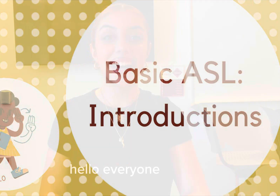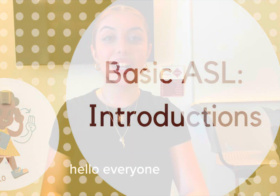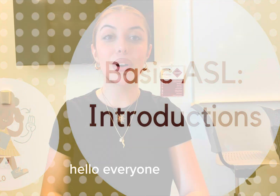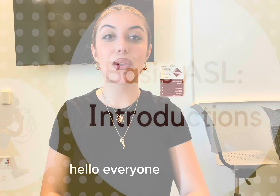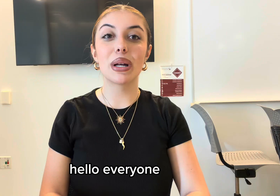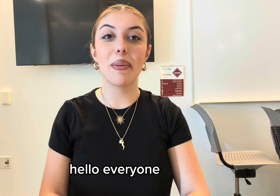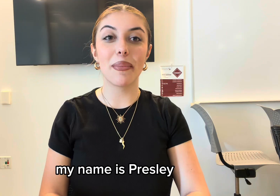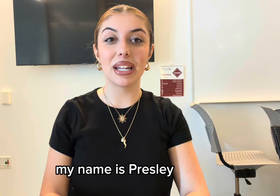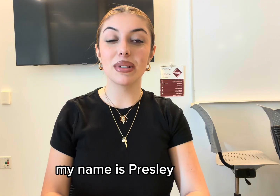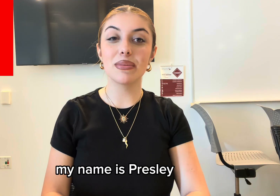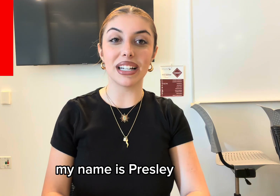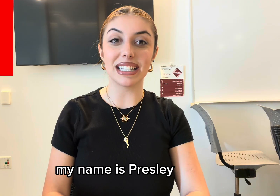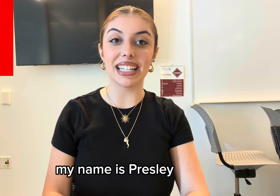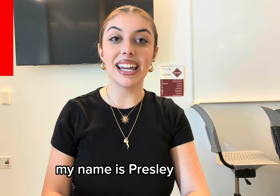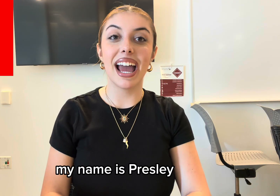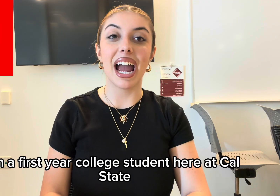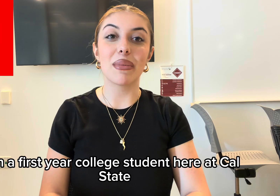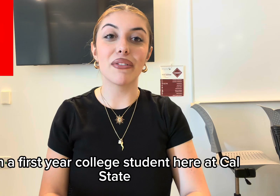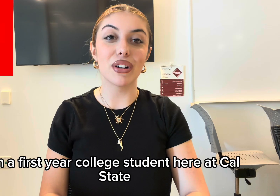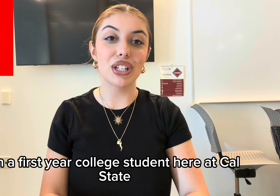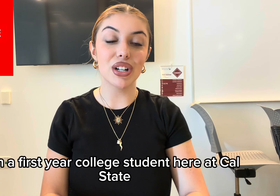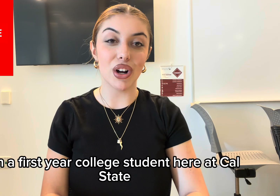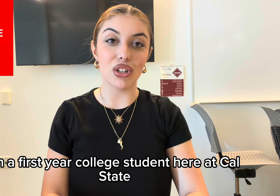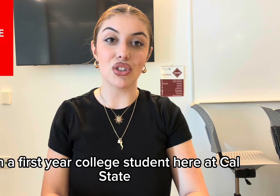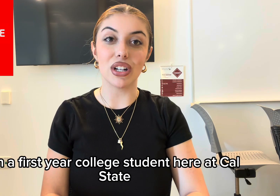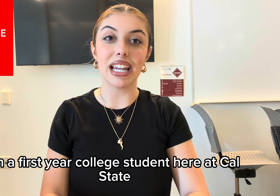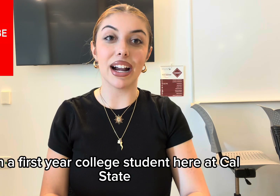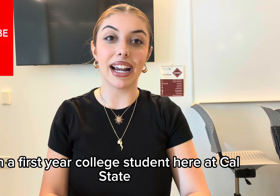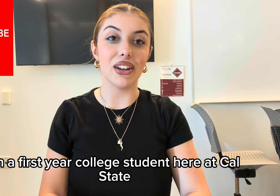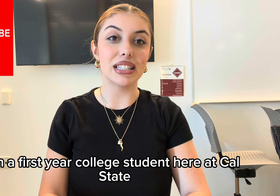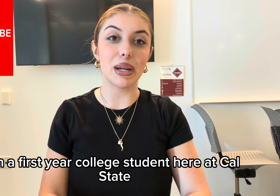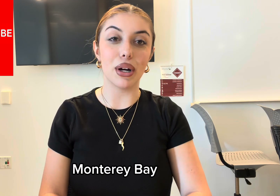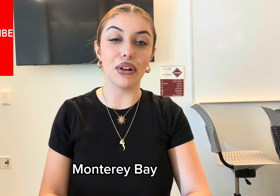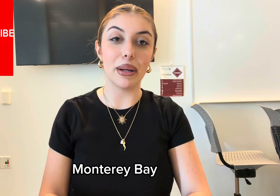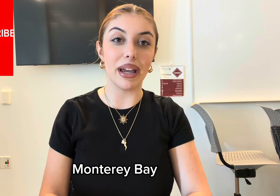Hello everyone. My name is Presley. I'm a first year college student here at Cal State Monterey